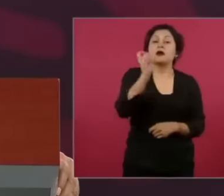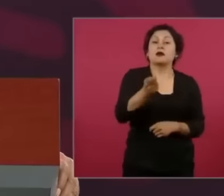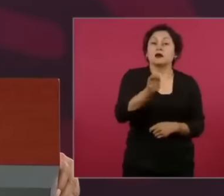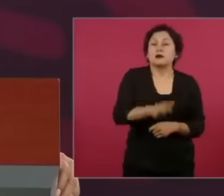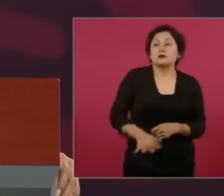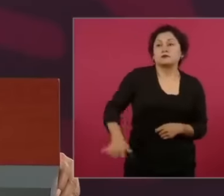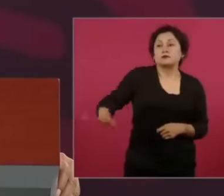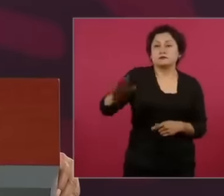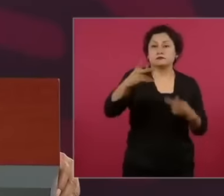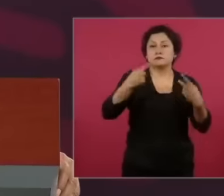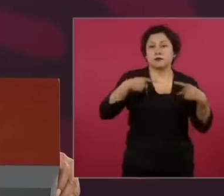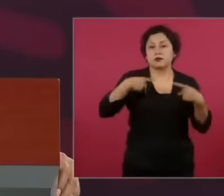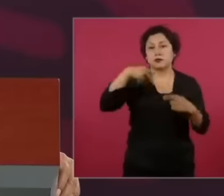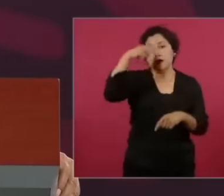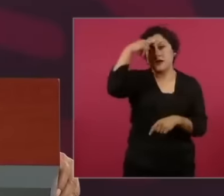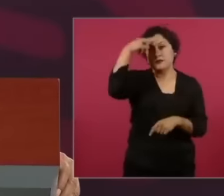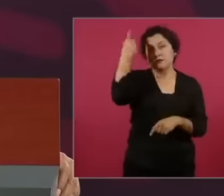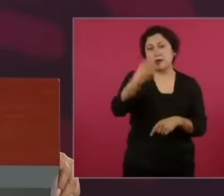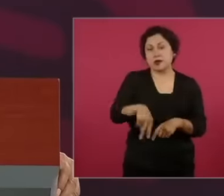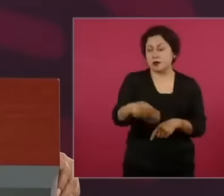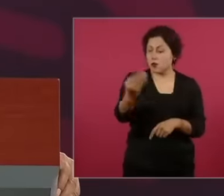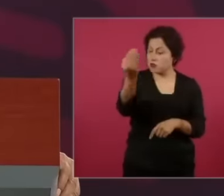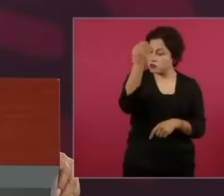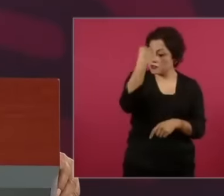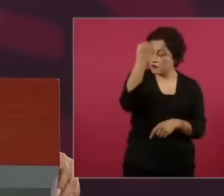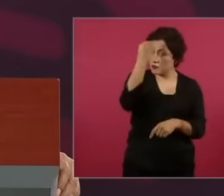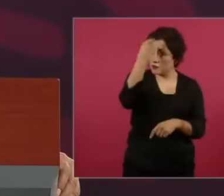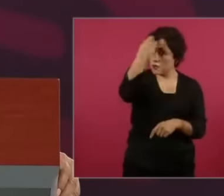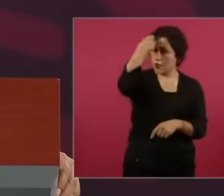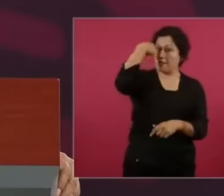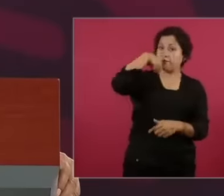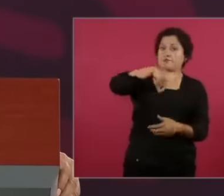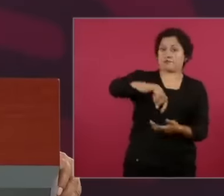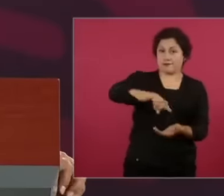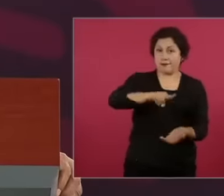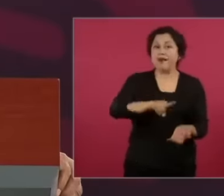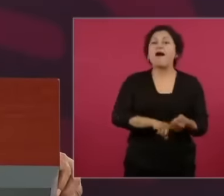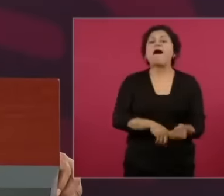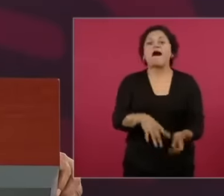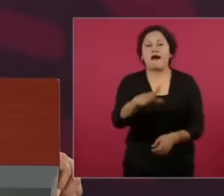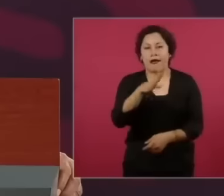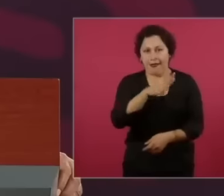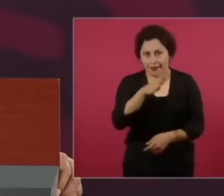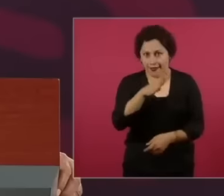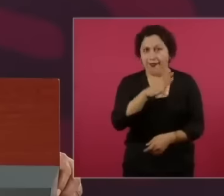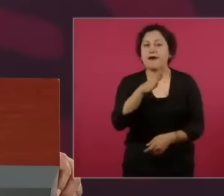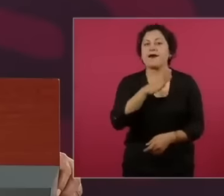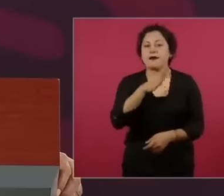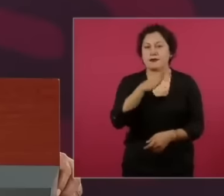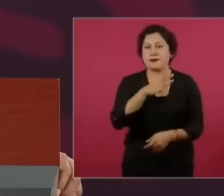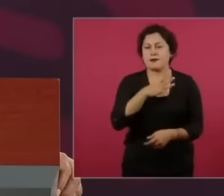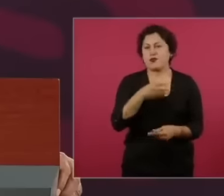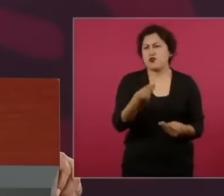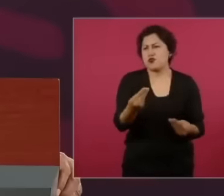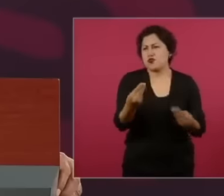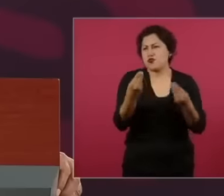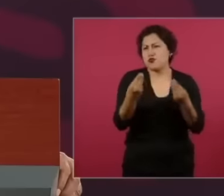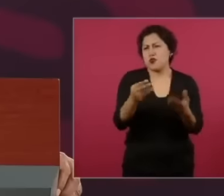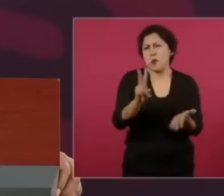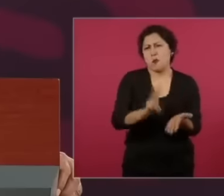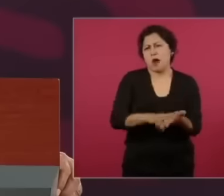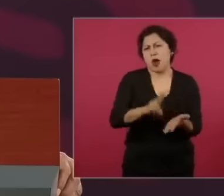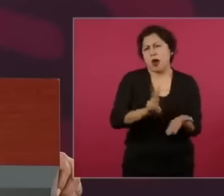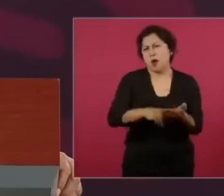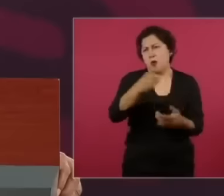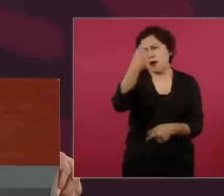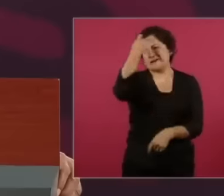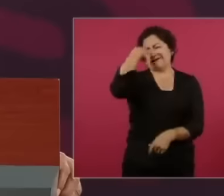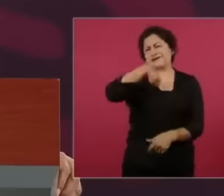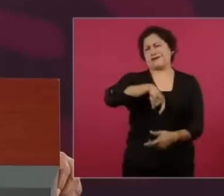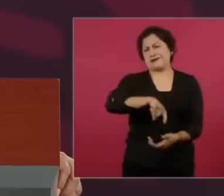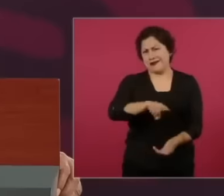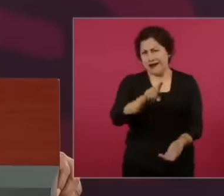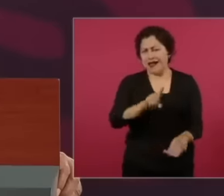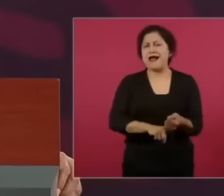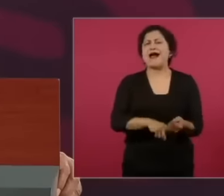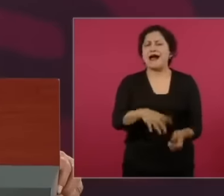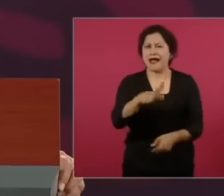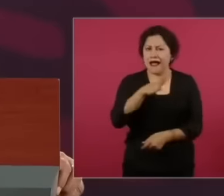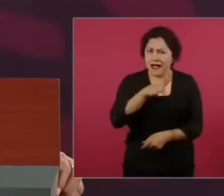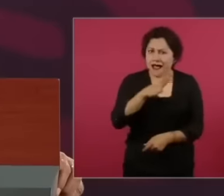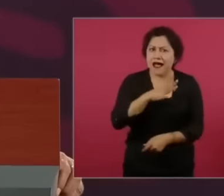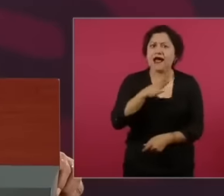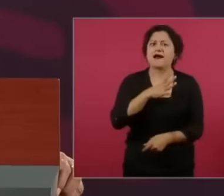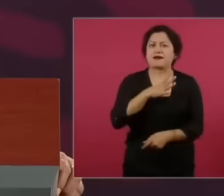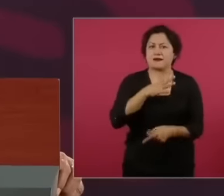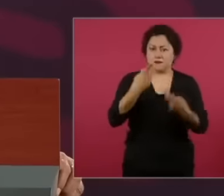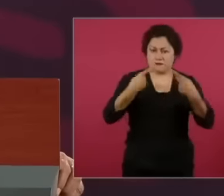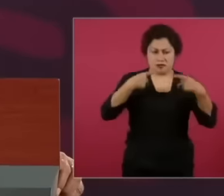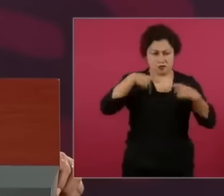wise people full of virtues, a hard-working people, an honest people, a